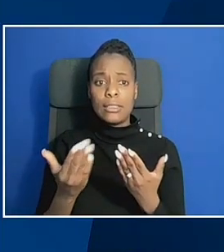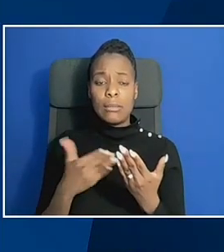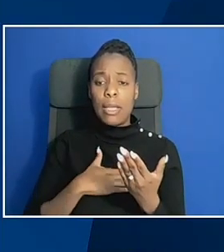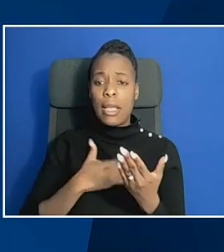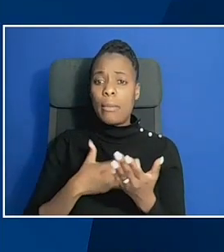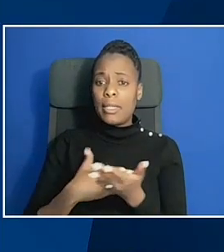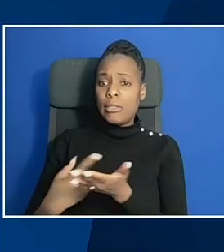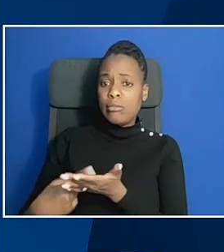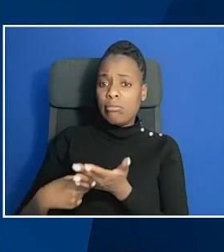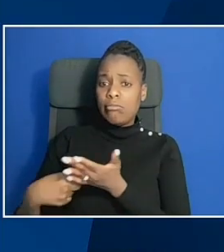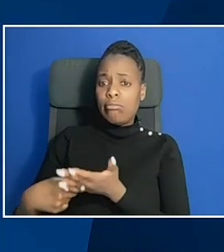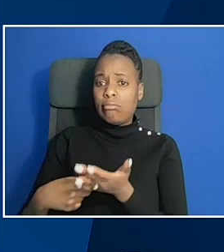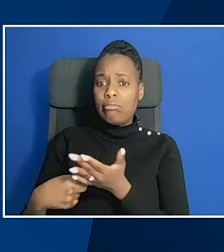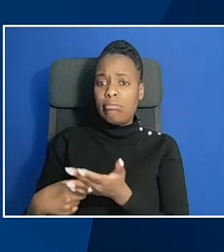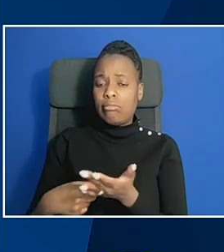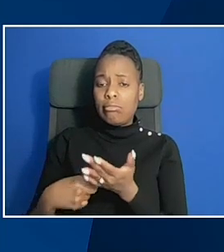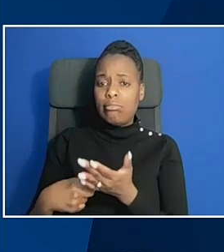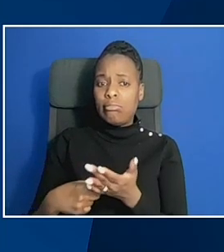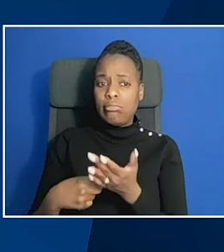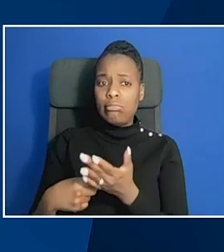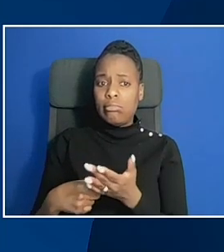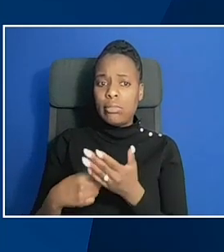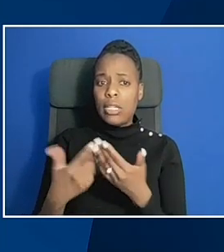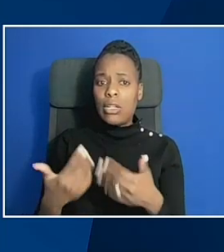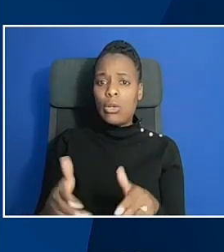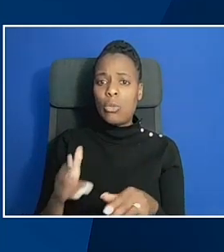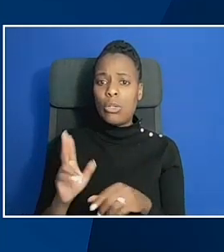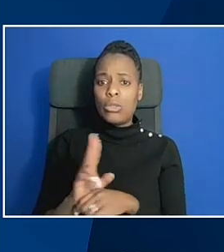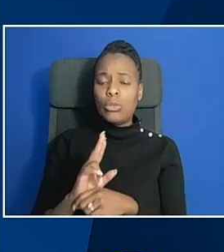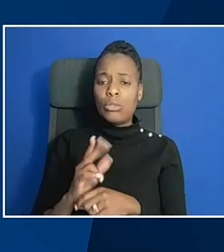but I don't want to over use more of my time, so perhaps I'll jump back in later.